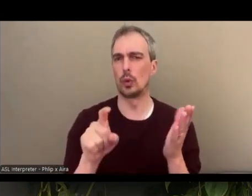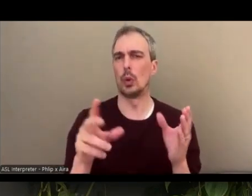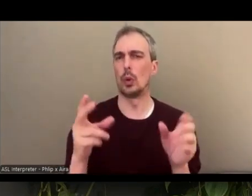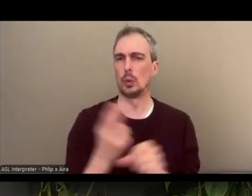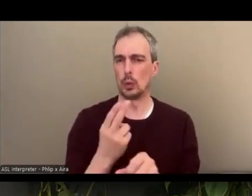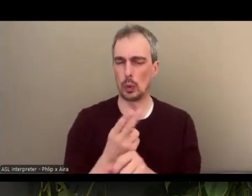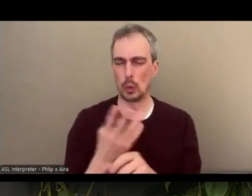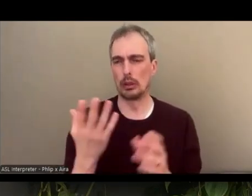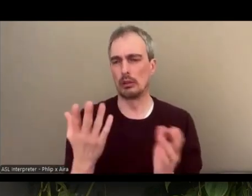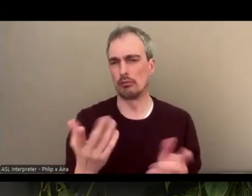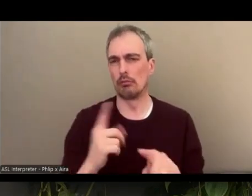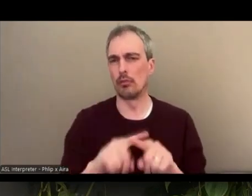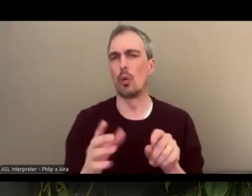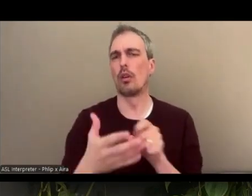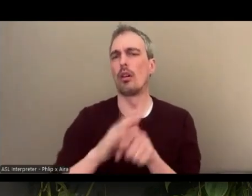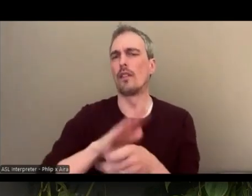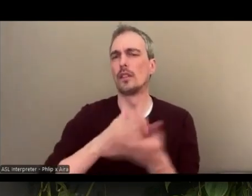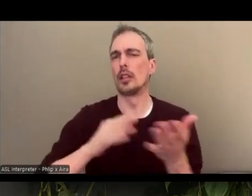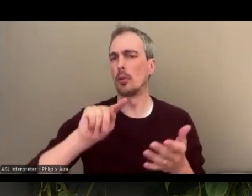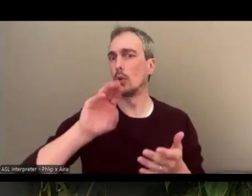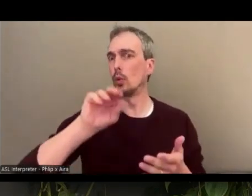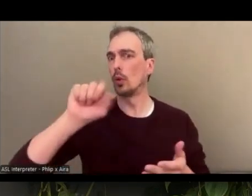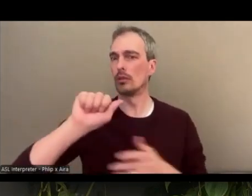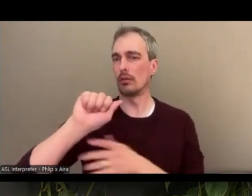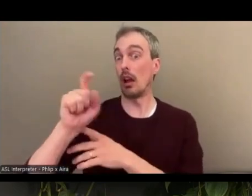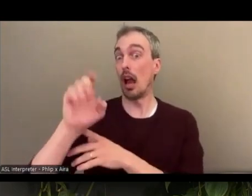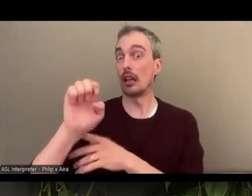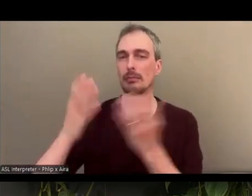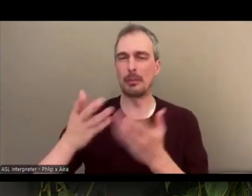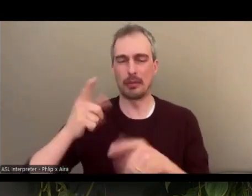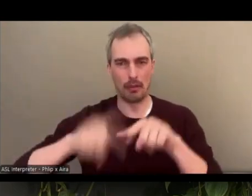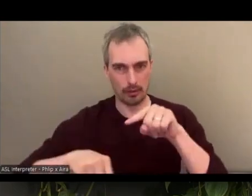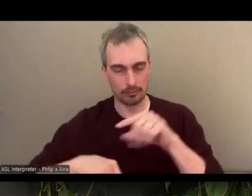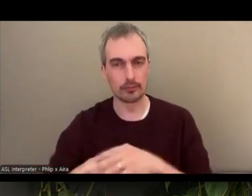For example, you may want your team to evaluate new UI using